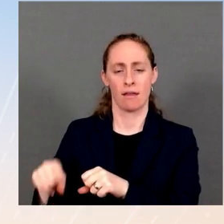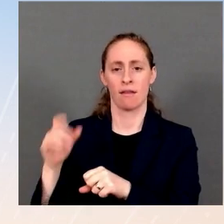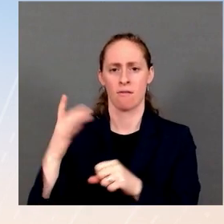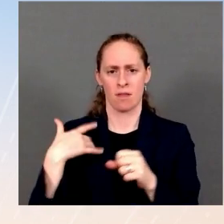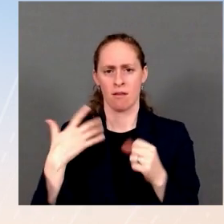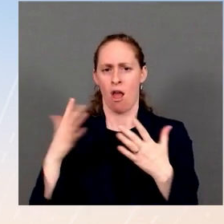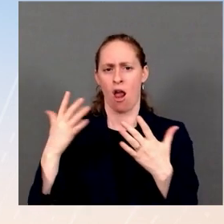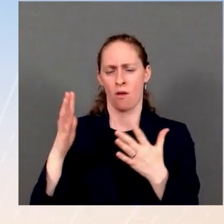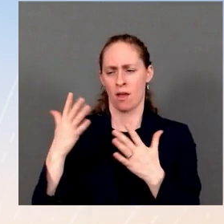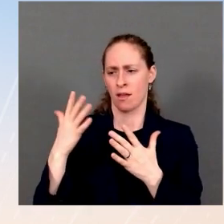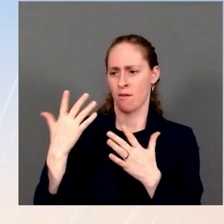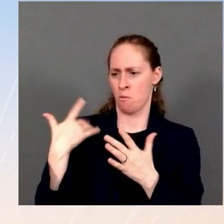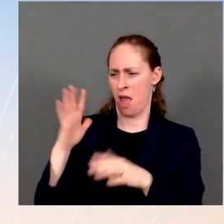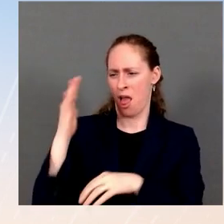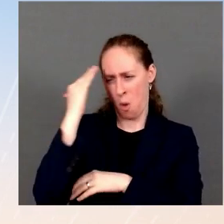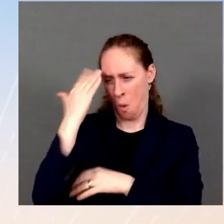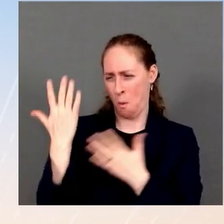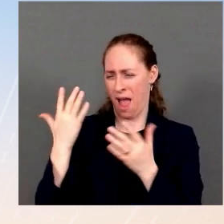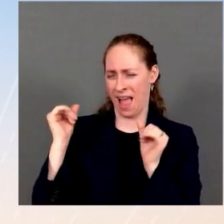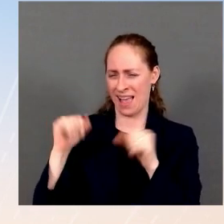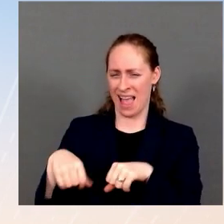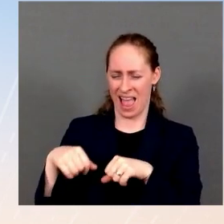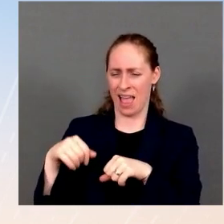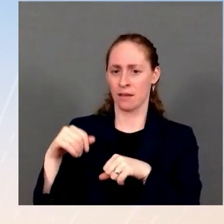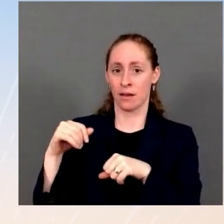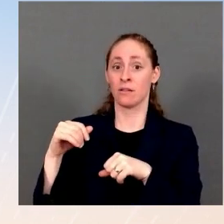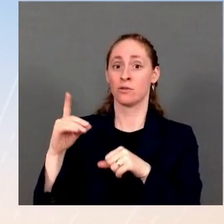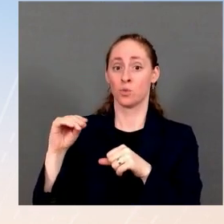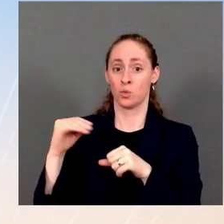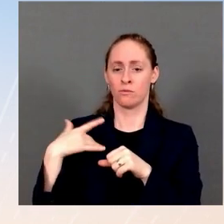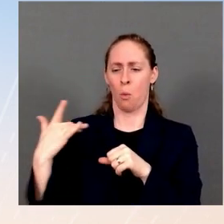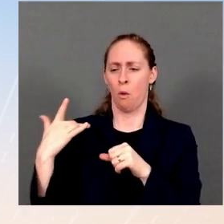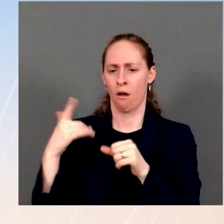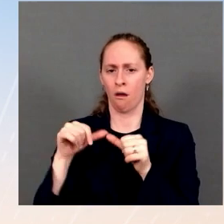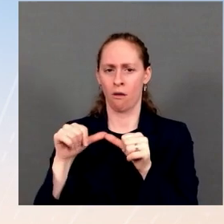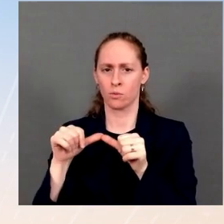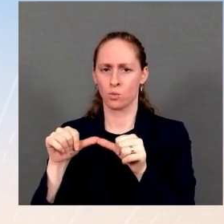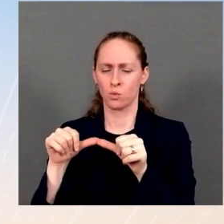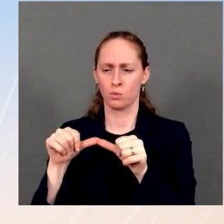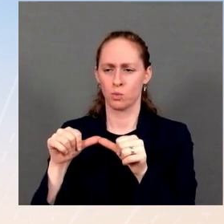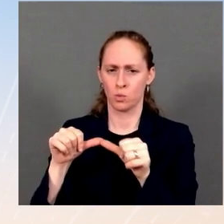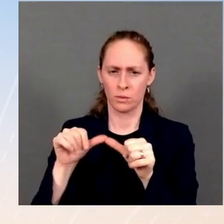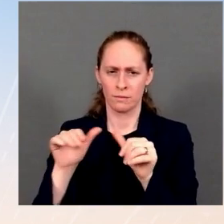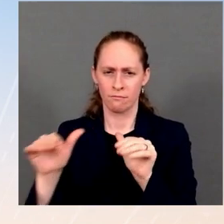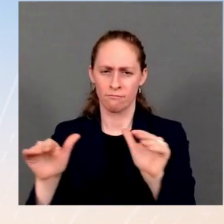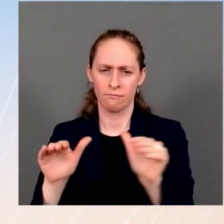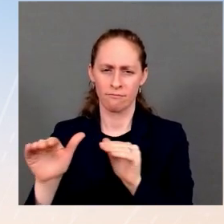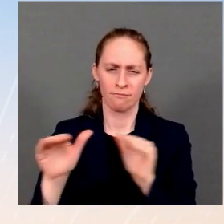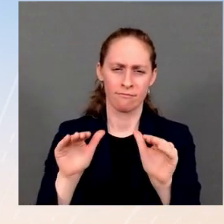just to lay out a little bit here -- is to sharing information transparently and as expeditiously as we can.